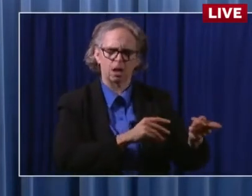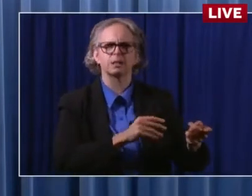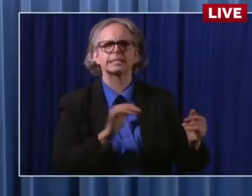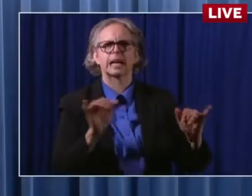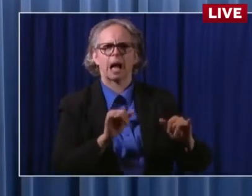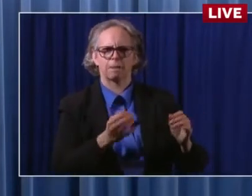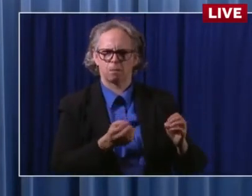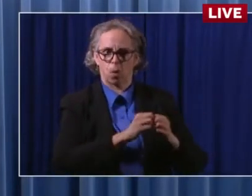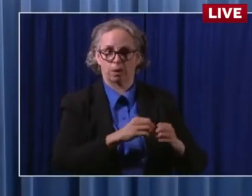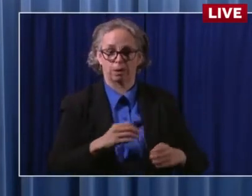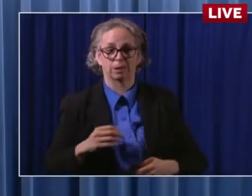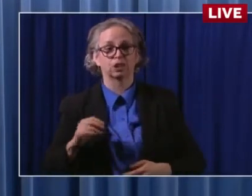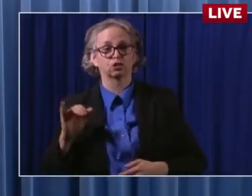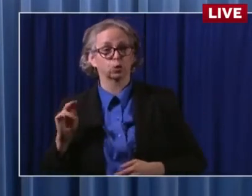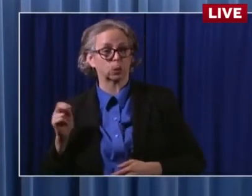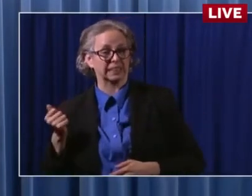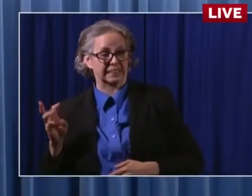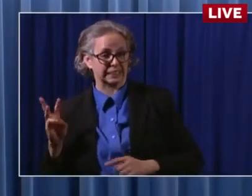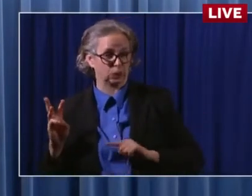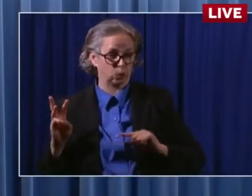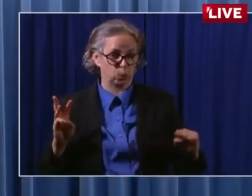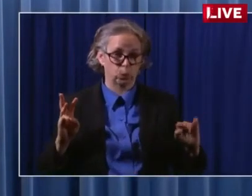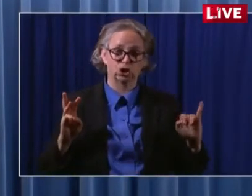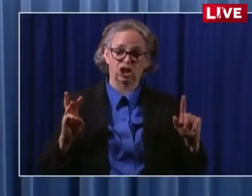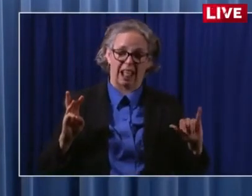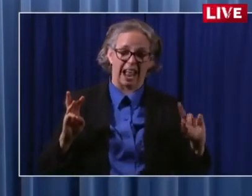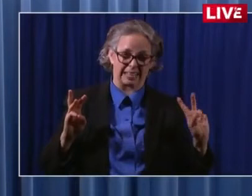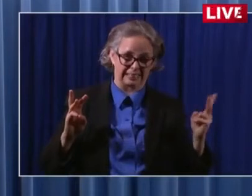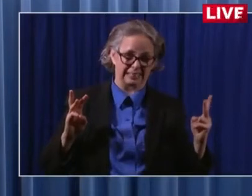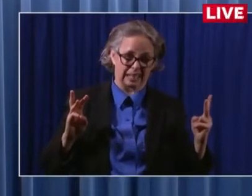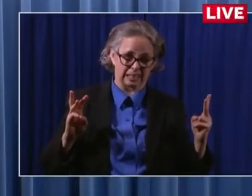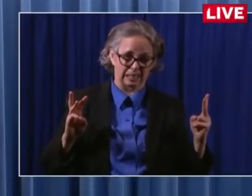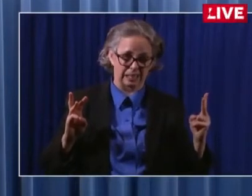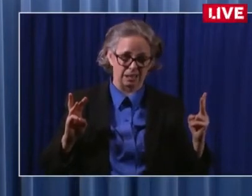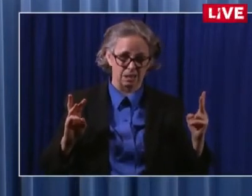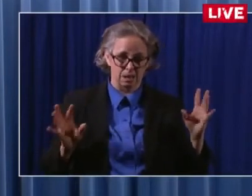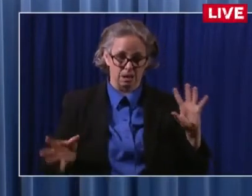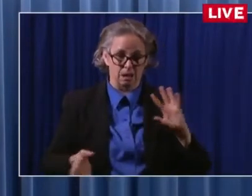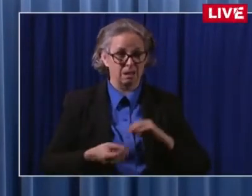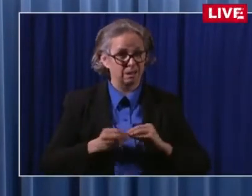MORE PEOPLE ARE VISITING THEIR DOCTORS AND BEING DIAGNOSED WITH COVID-19.